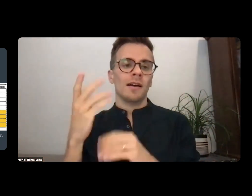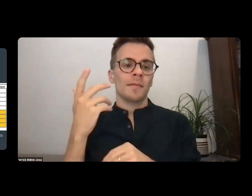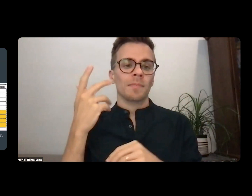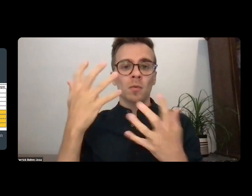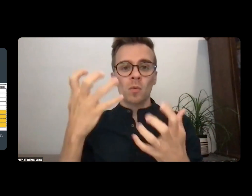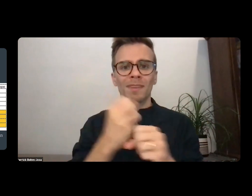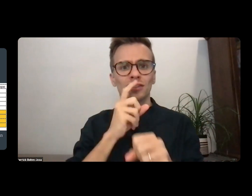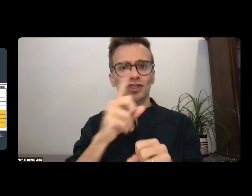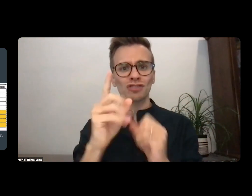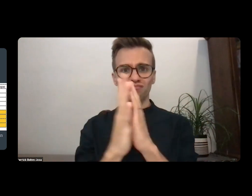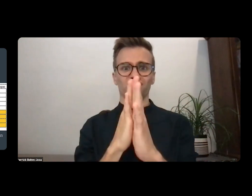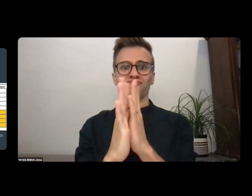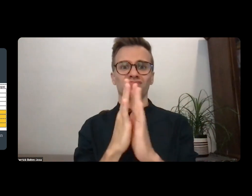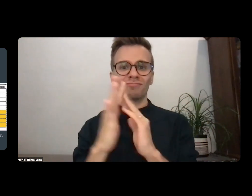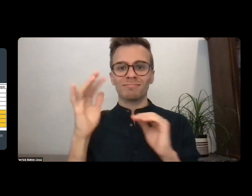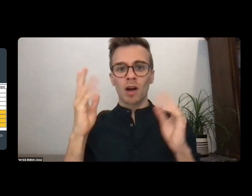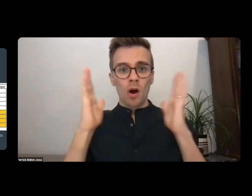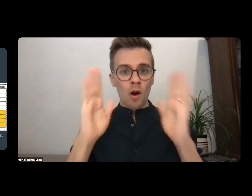and those types of considerations.